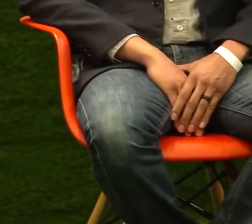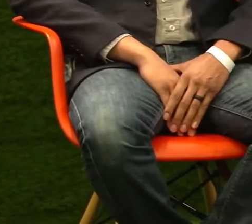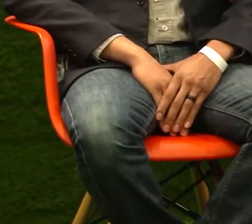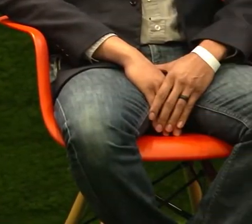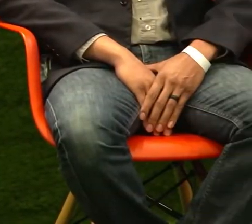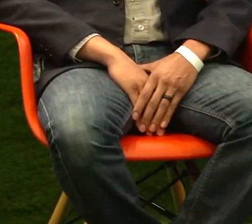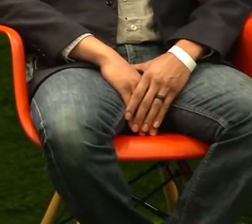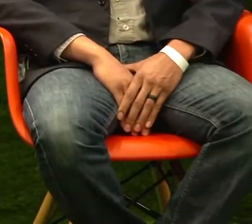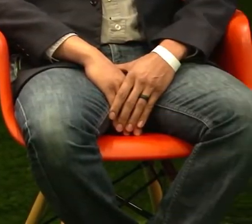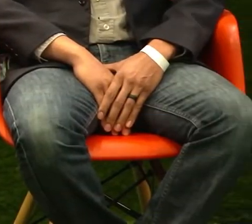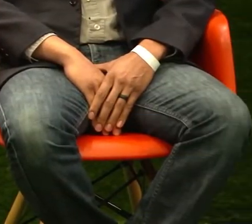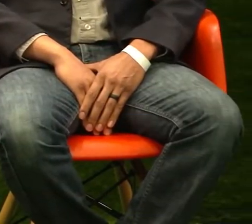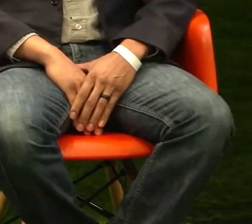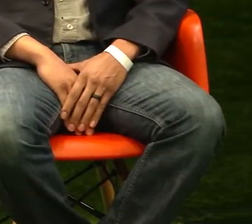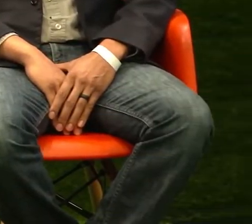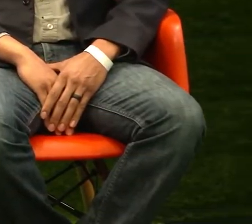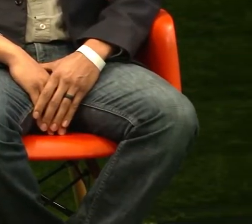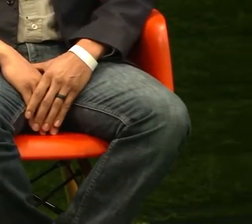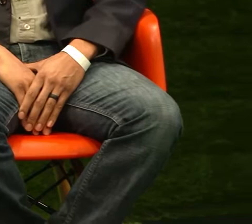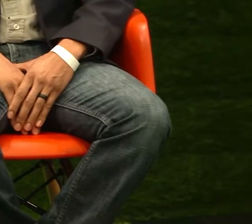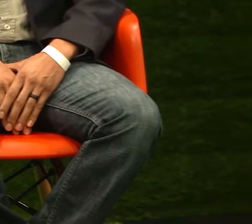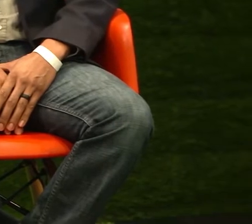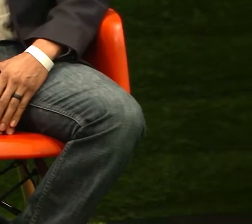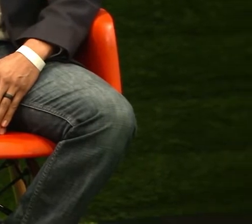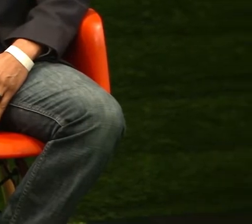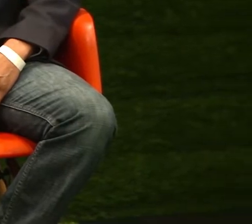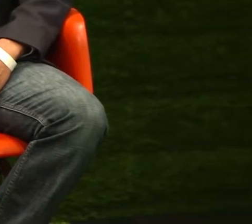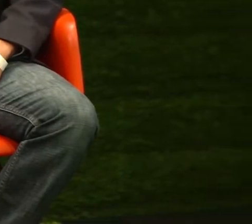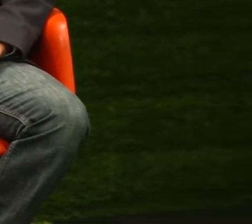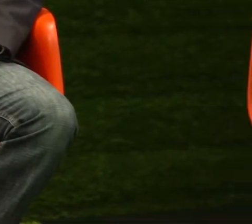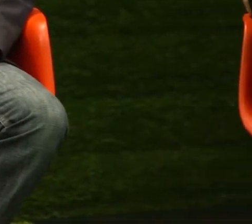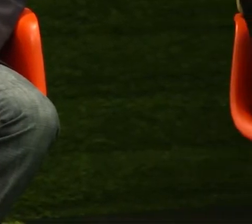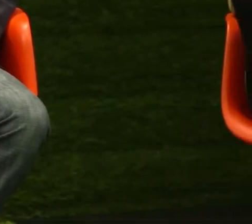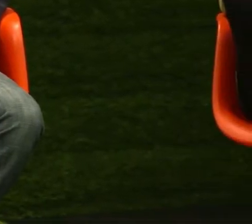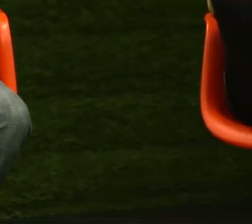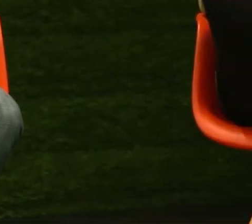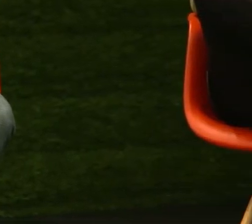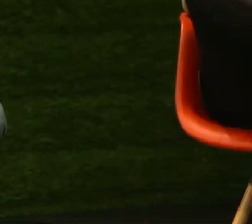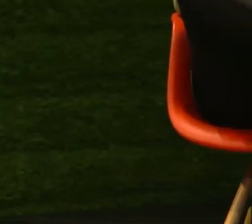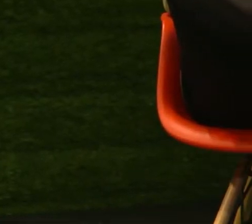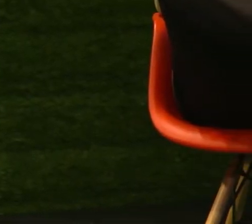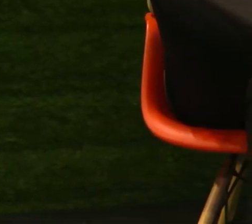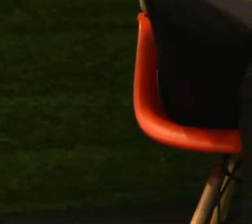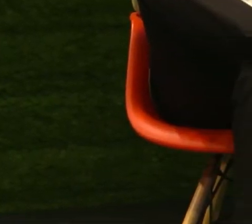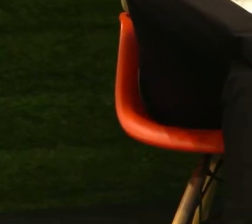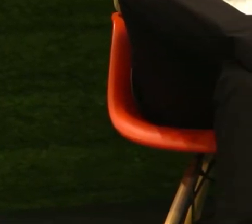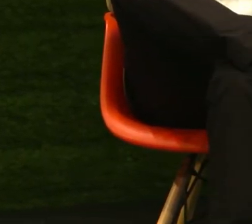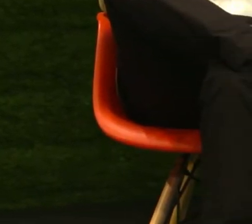I think we oftentimes underfocus upon that dimension. Because. We consider it superficial. Right?